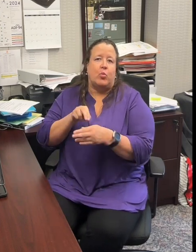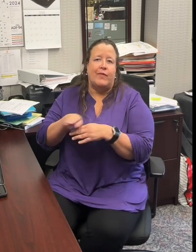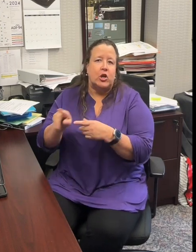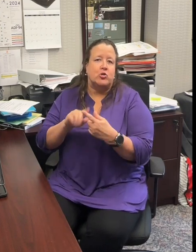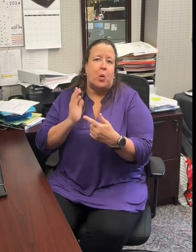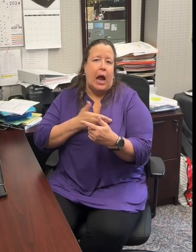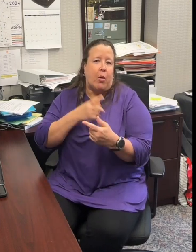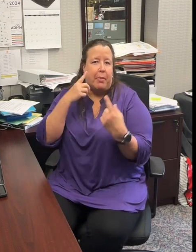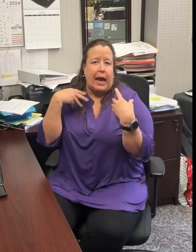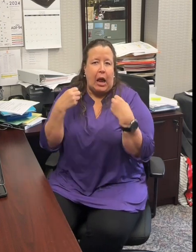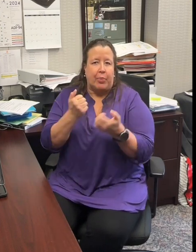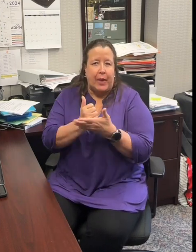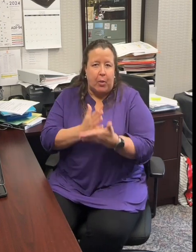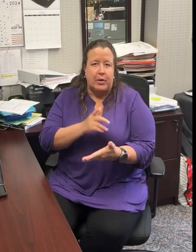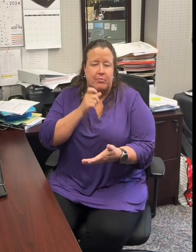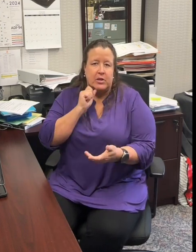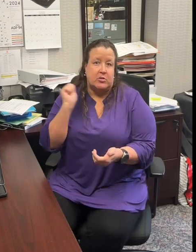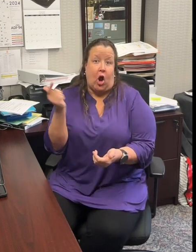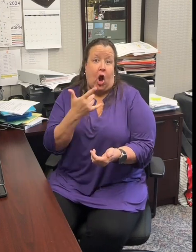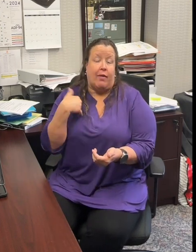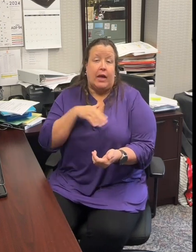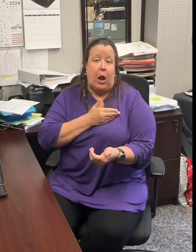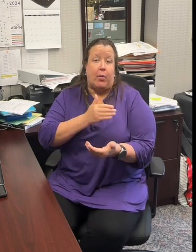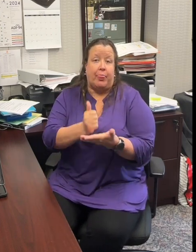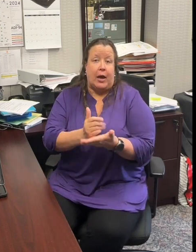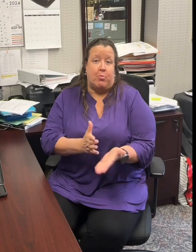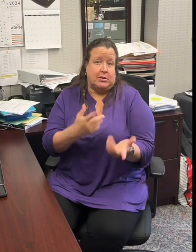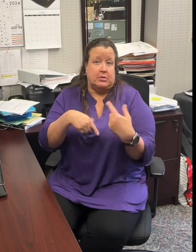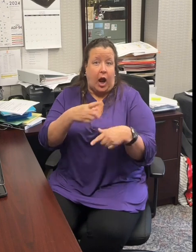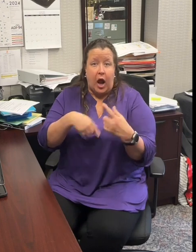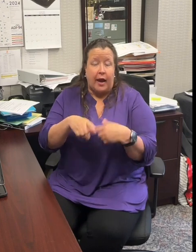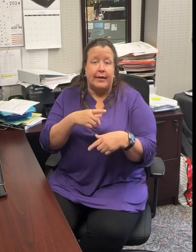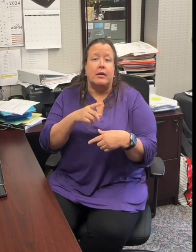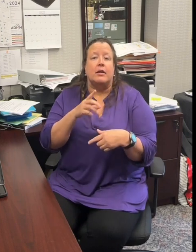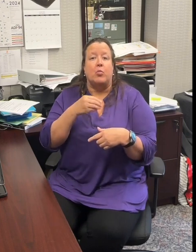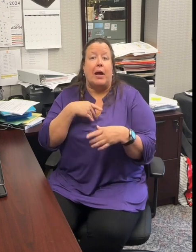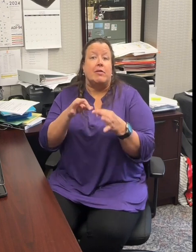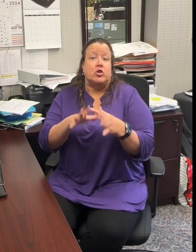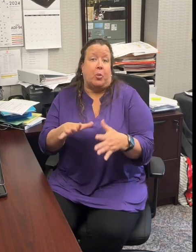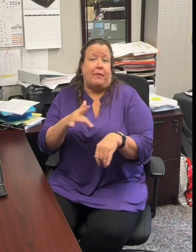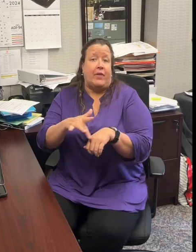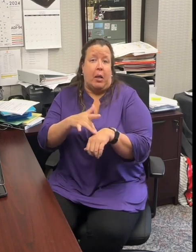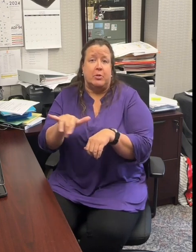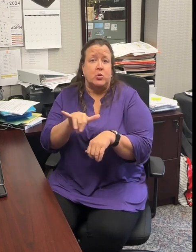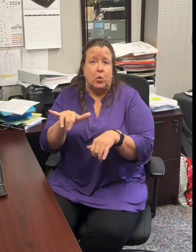of them want therapy through our deaf therapist. All of our therapist signs,